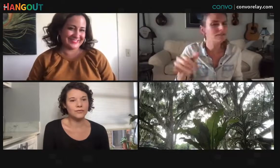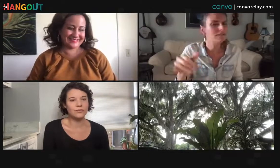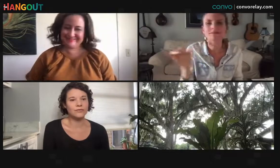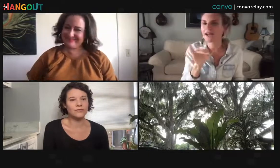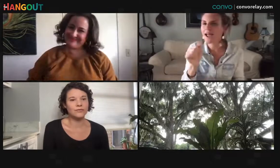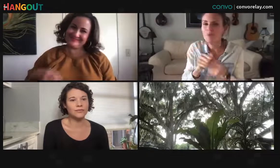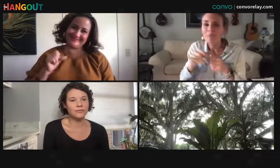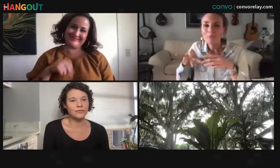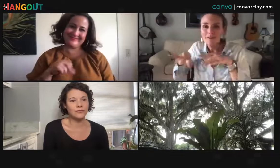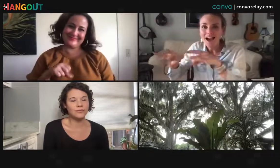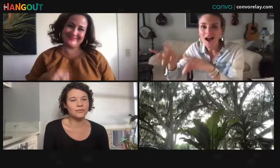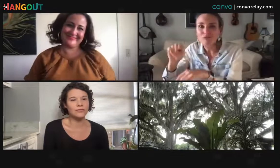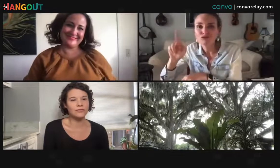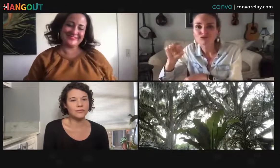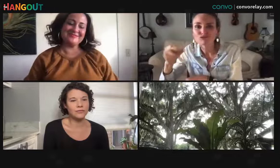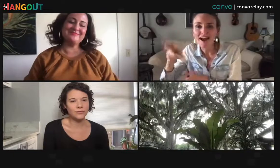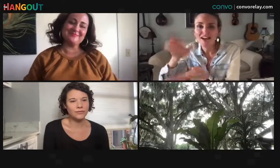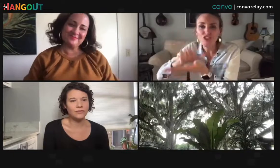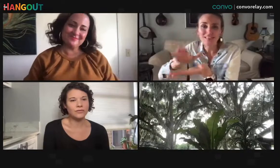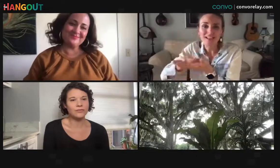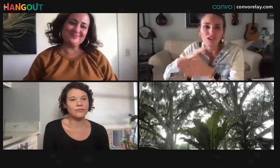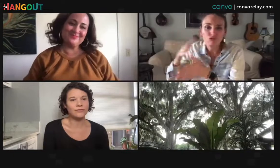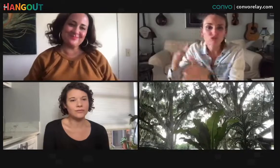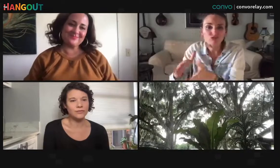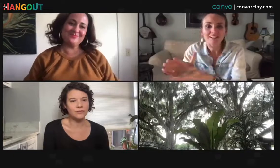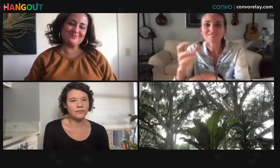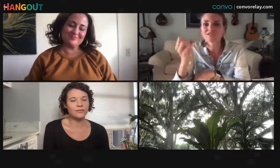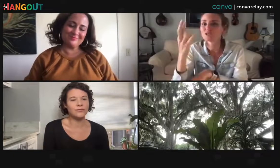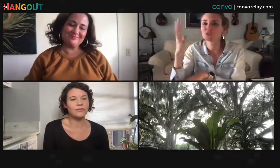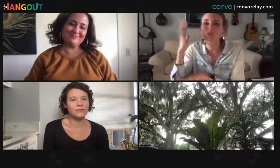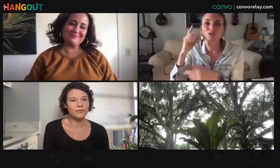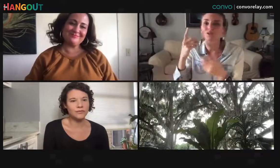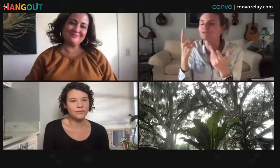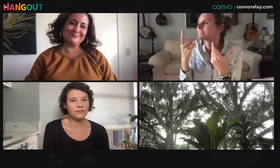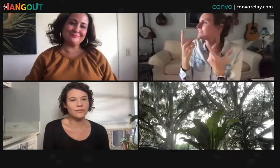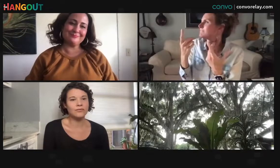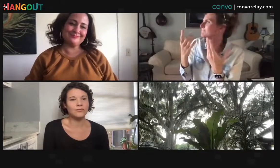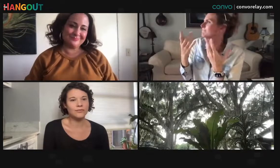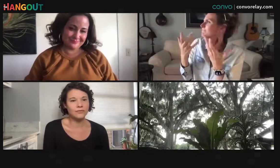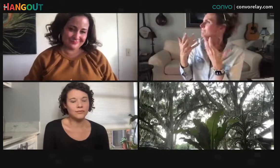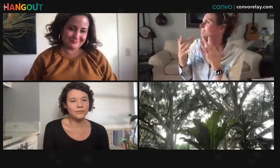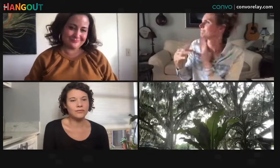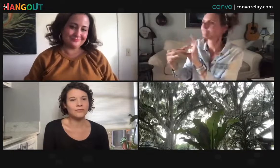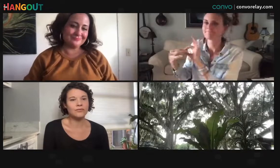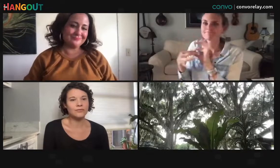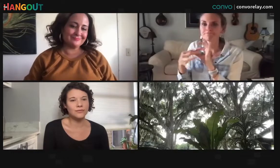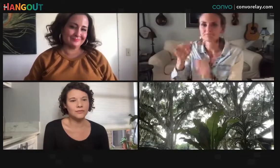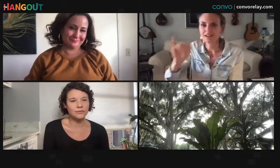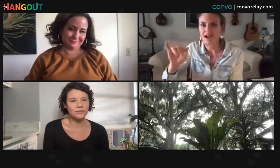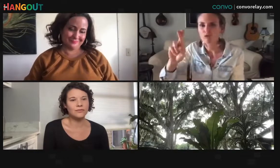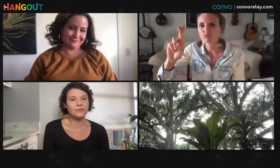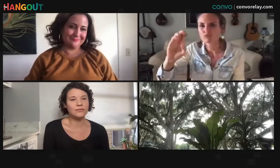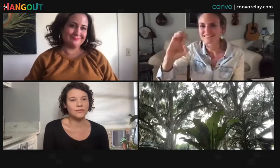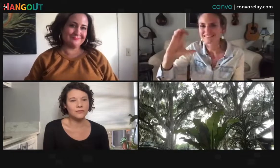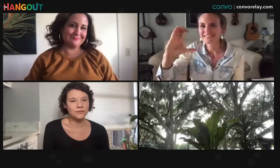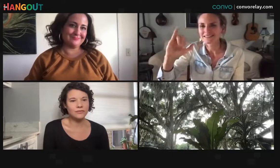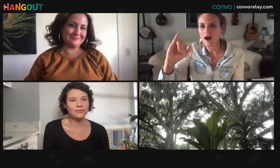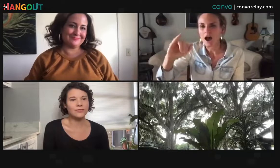to a senior citizen's home and you do work there it's the same feeling as if you're out in the river or you're out in the streams or you're getting